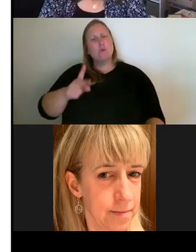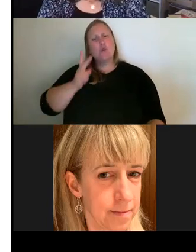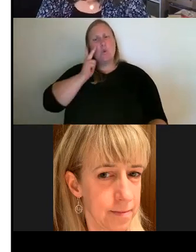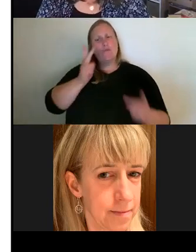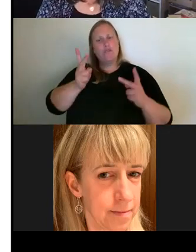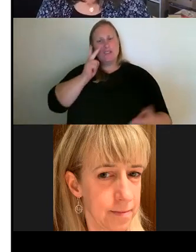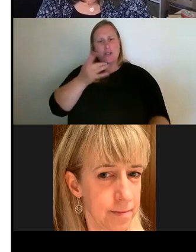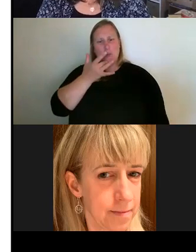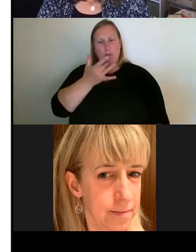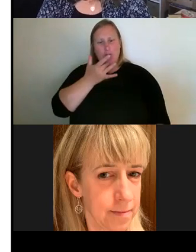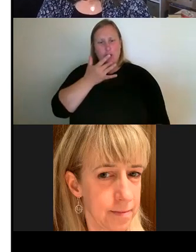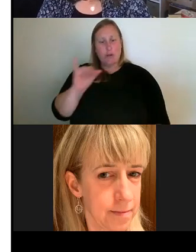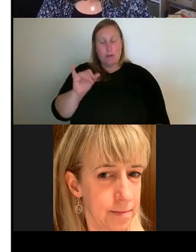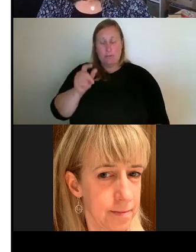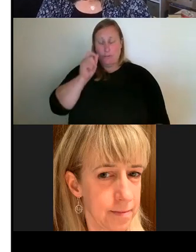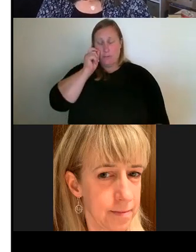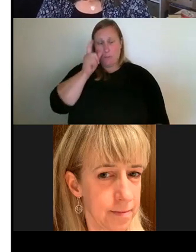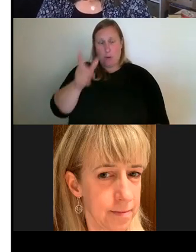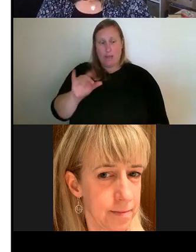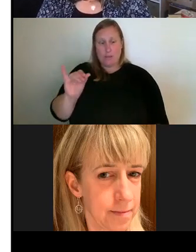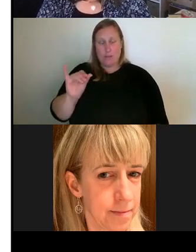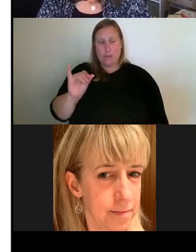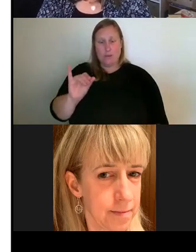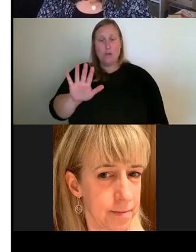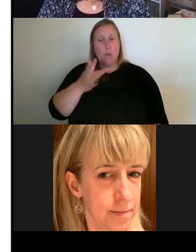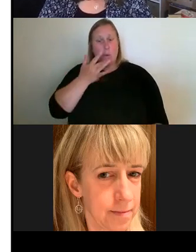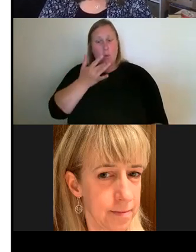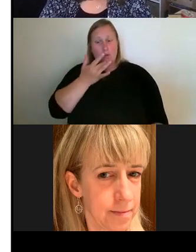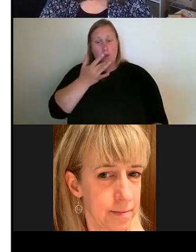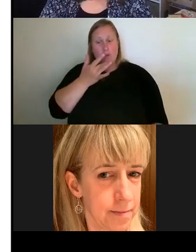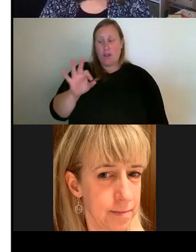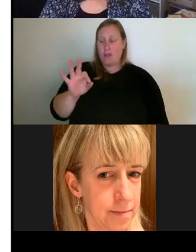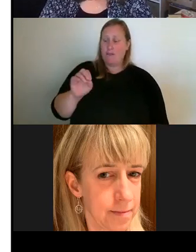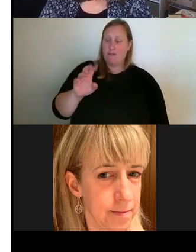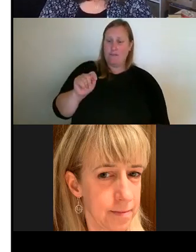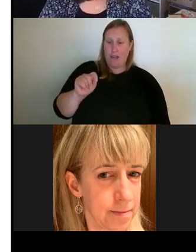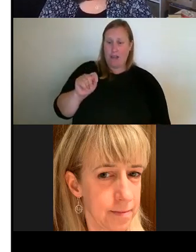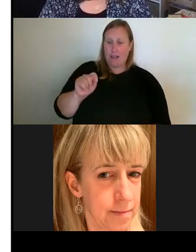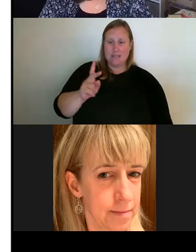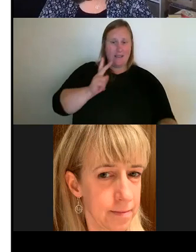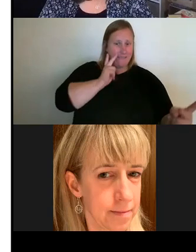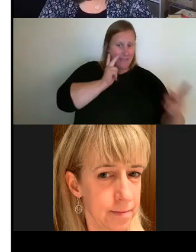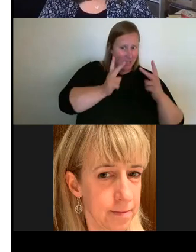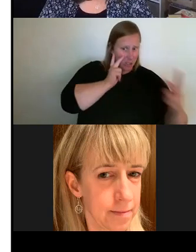What is really surprising is your favorite font visually is rarely the font you actually read the